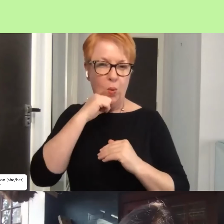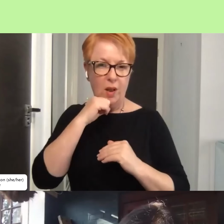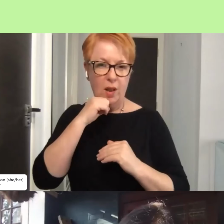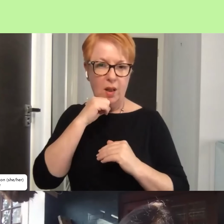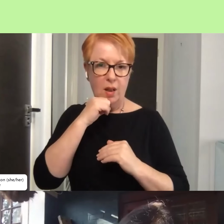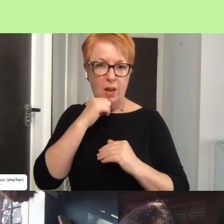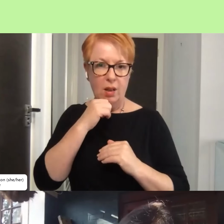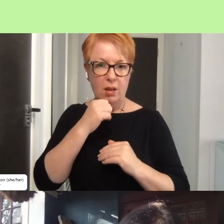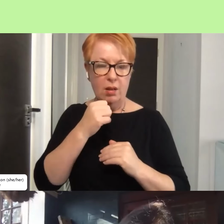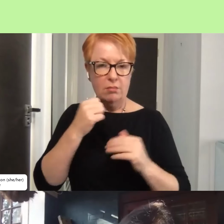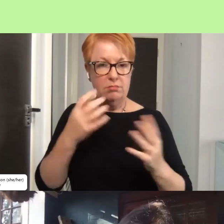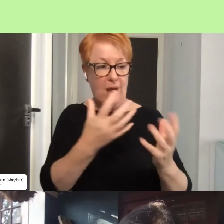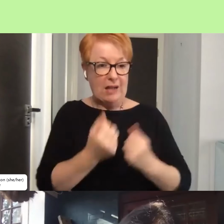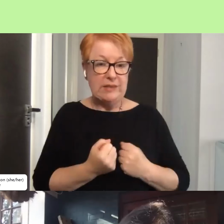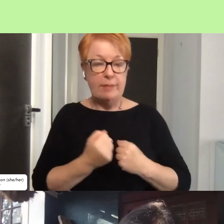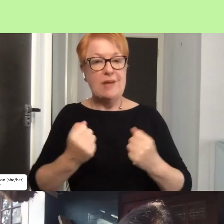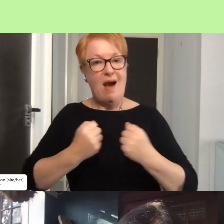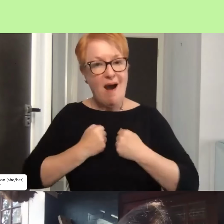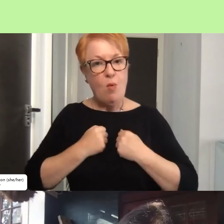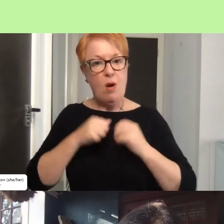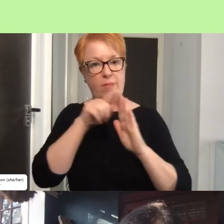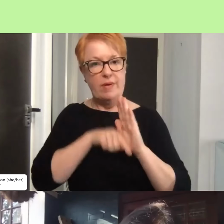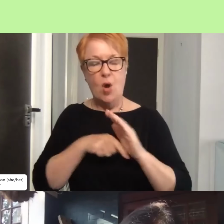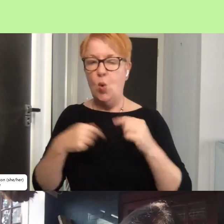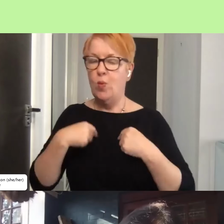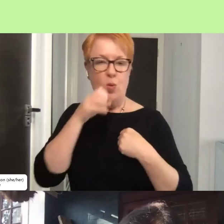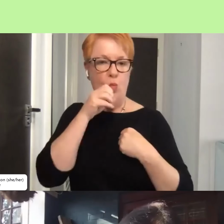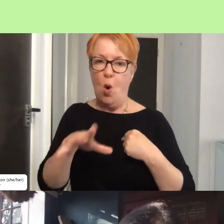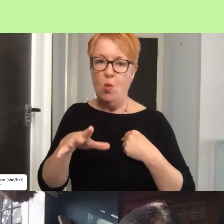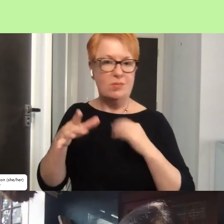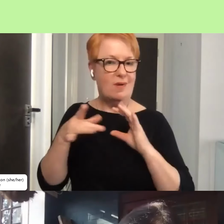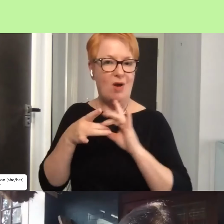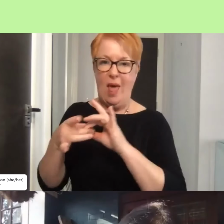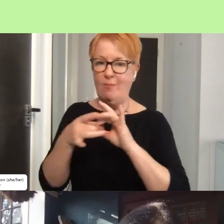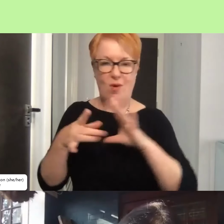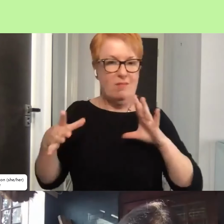but there is no way they can collaborate with ‘Silent University’ unless they adapt our principles.